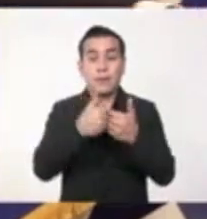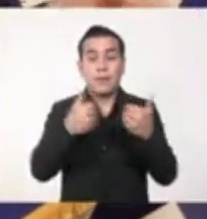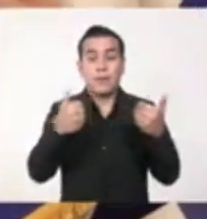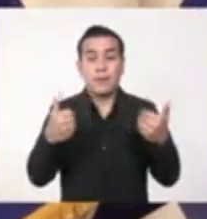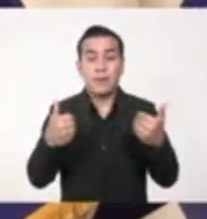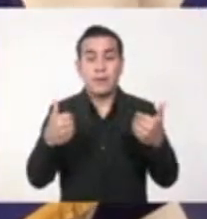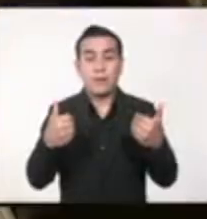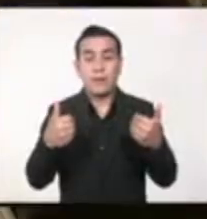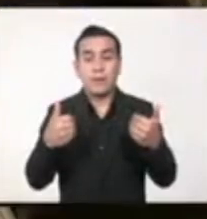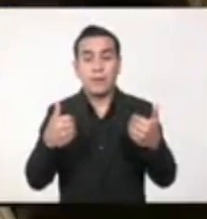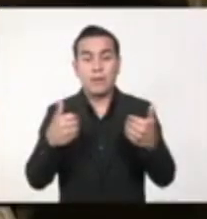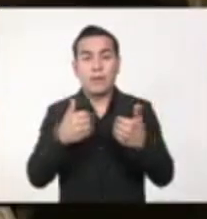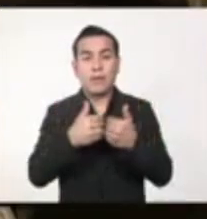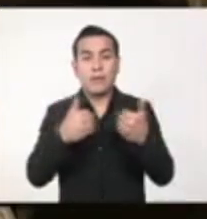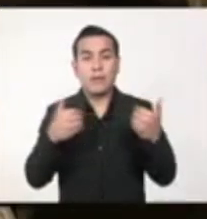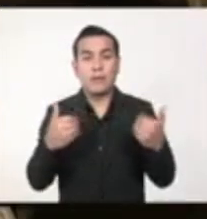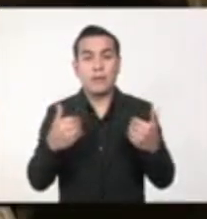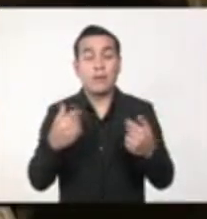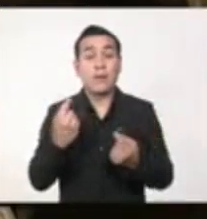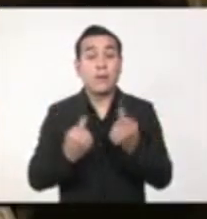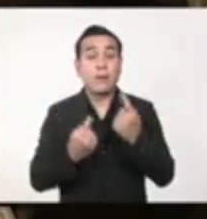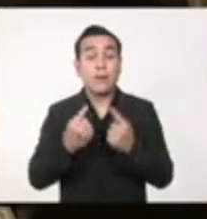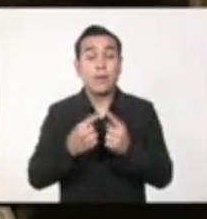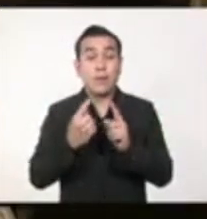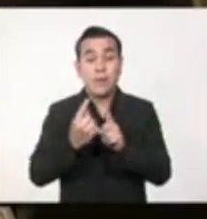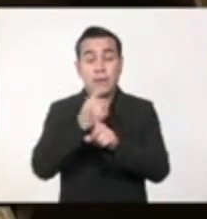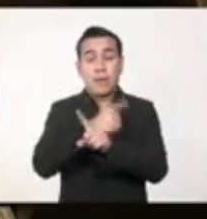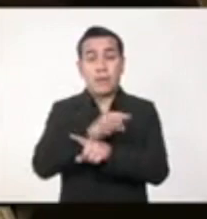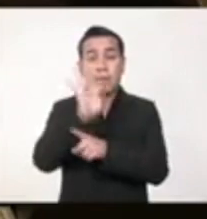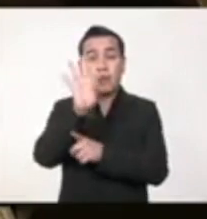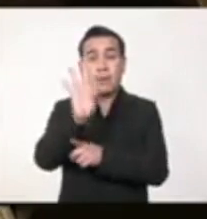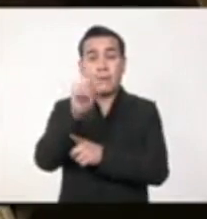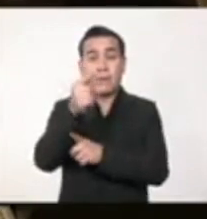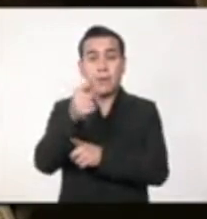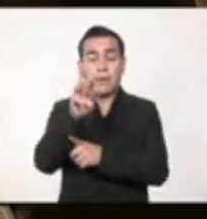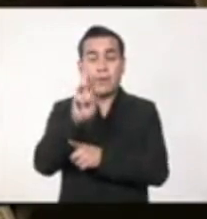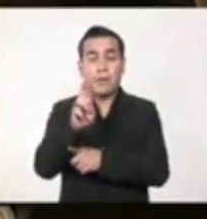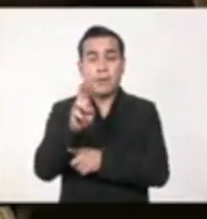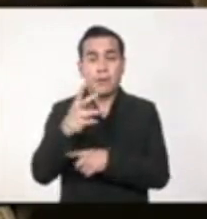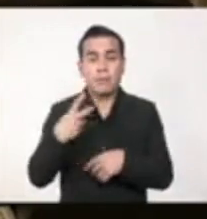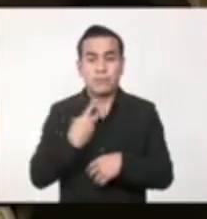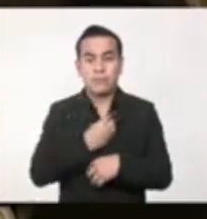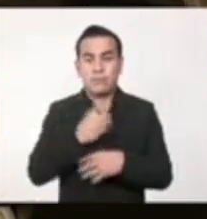clave. Dice, destitución del fiscal general, ojo que está reading, these deputies did it, others did it